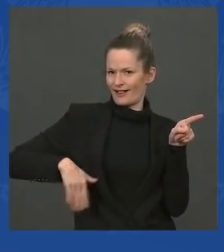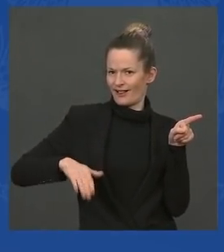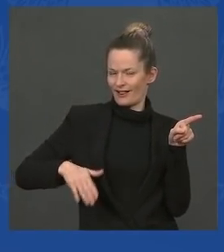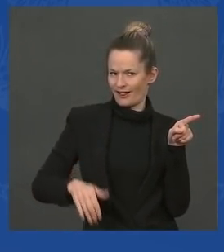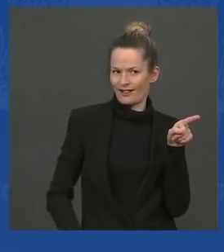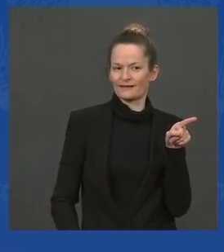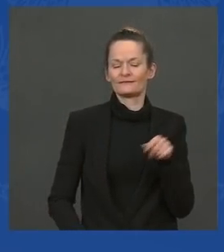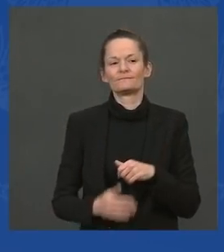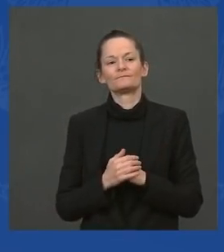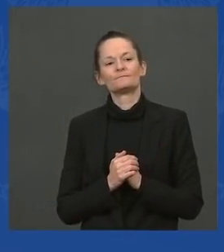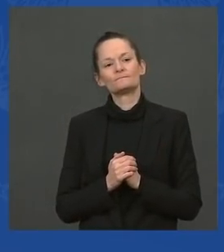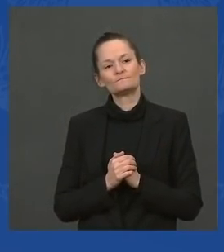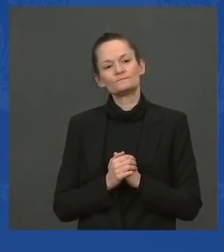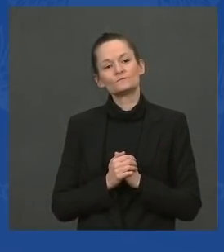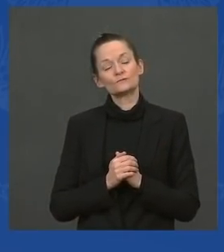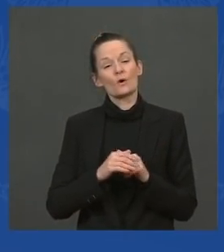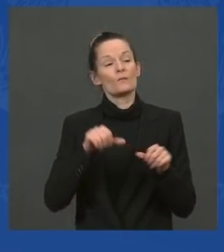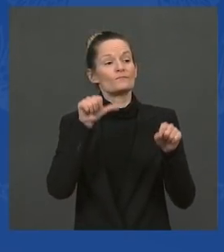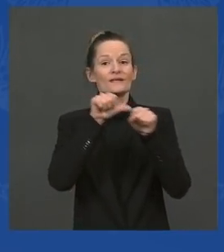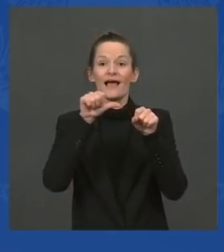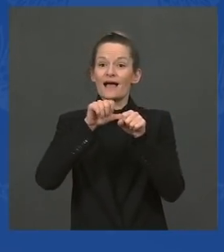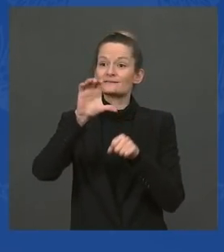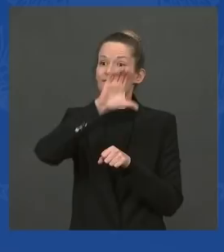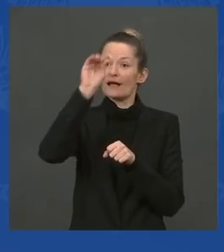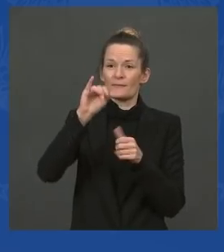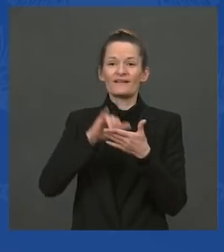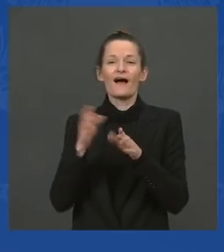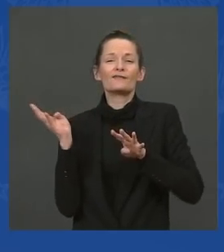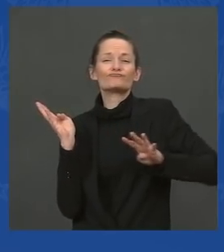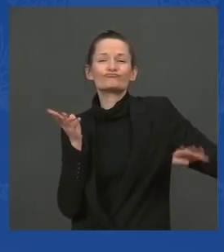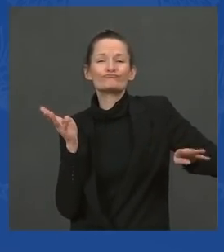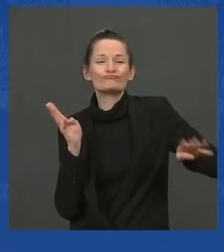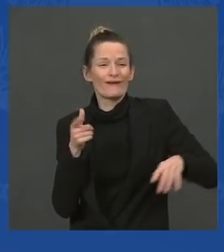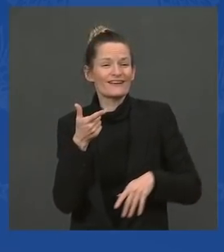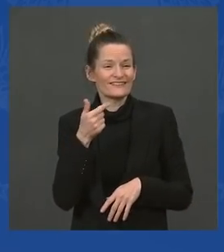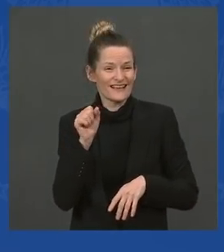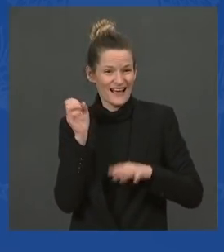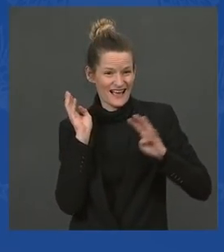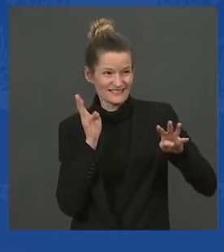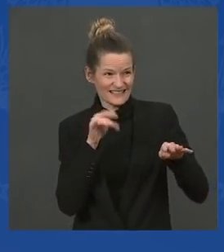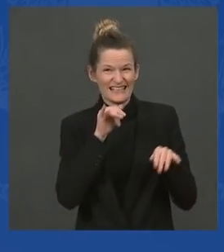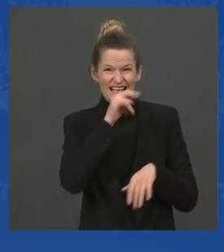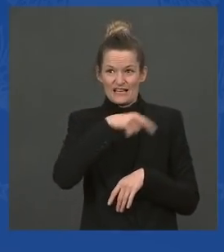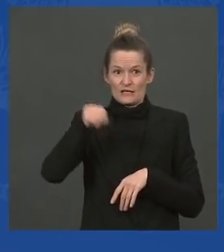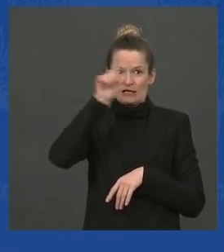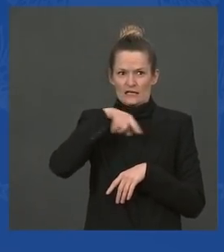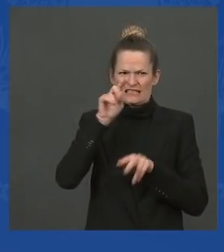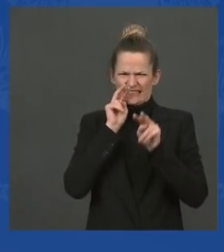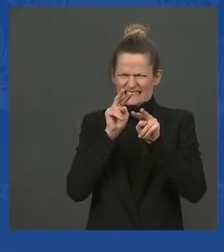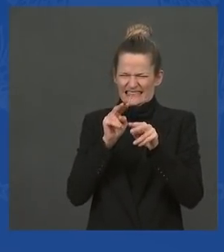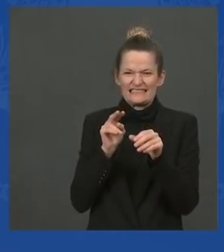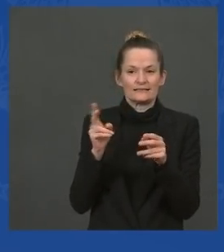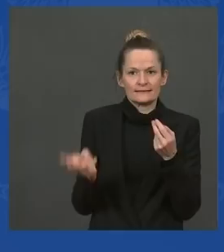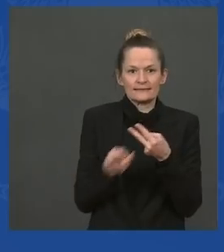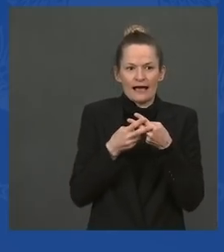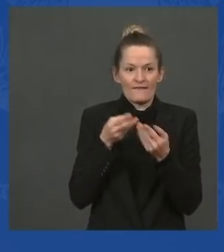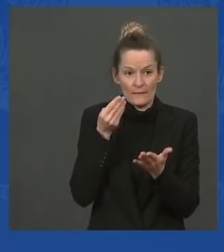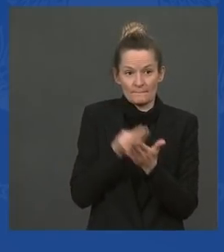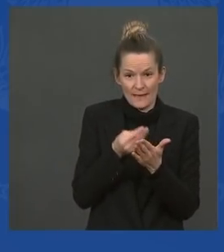In fact, if the gap between wholesale and retail gas prices was in line with past averages, Americans would be paying at least